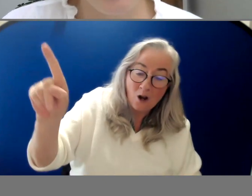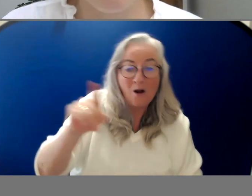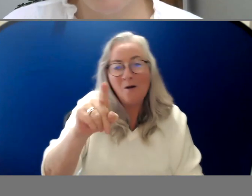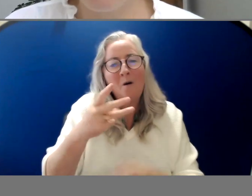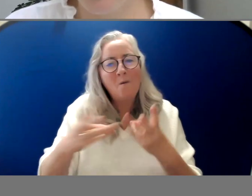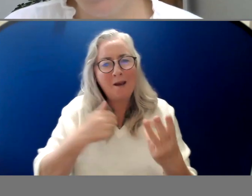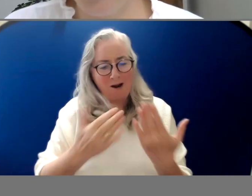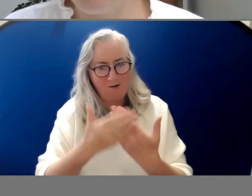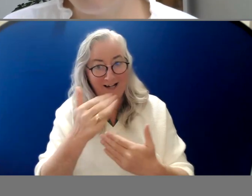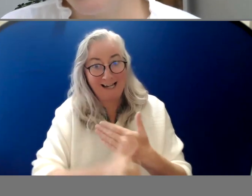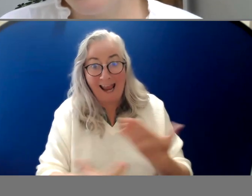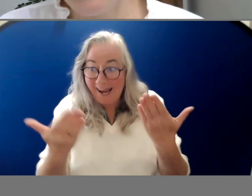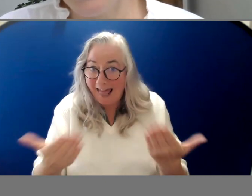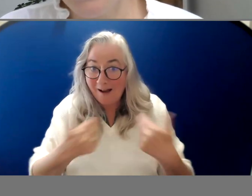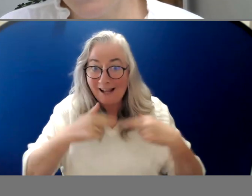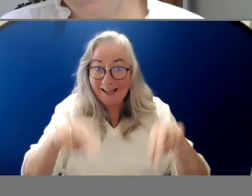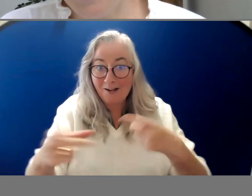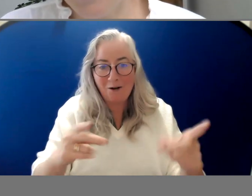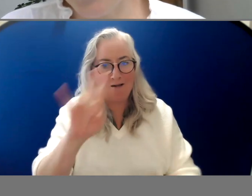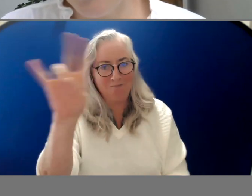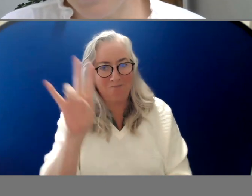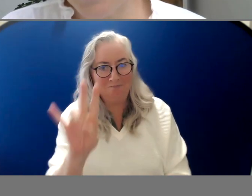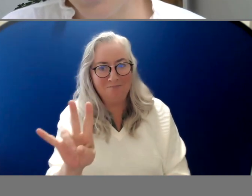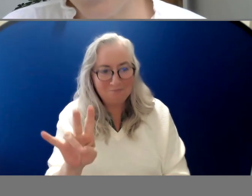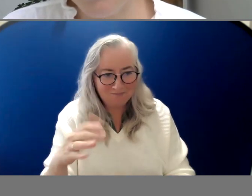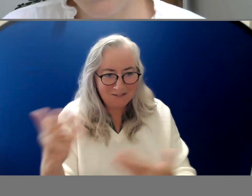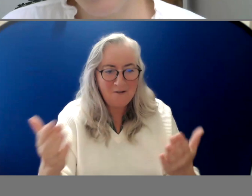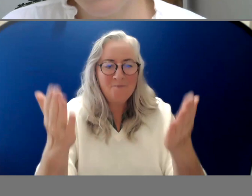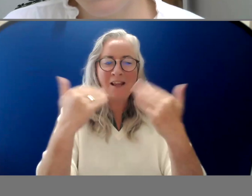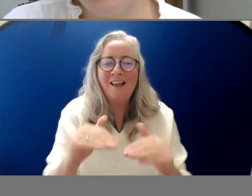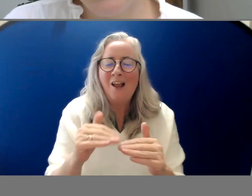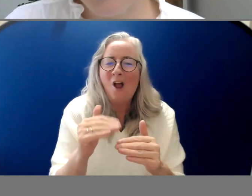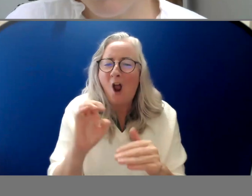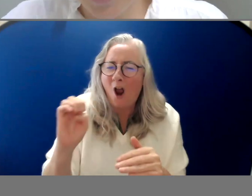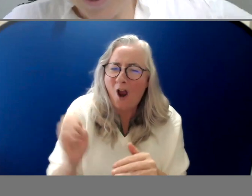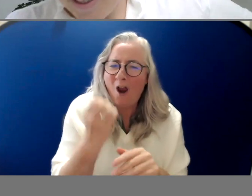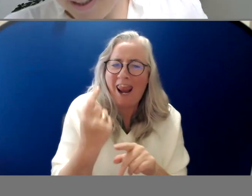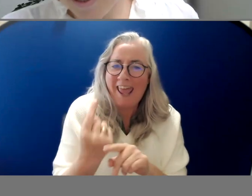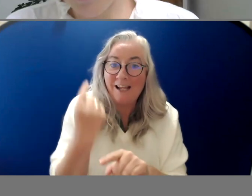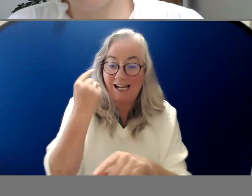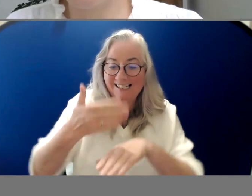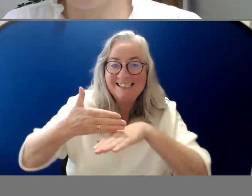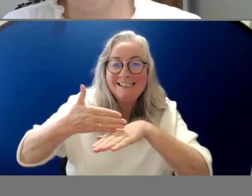know what I'd be able for it now and then looking back to some of the earliest timber stairs that we